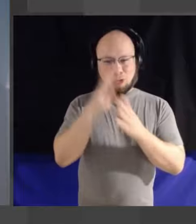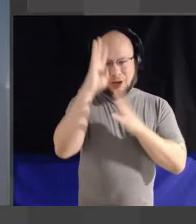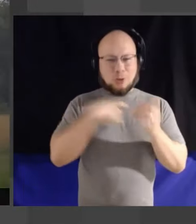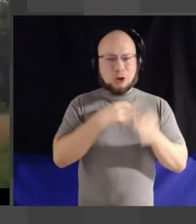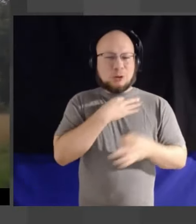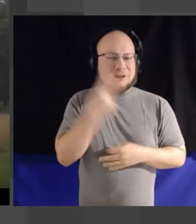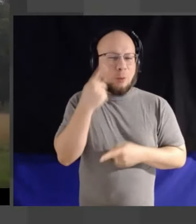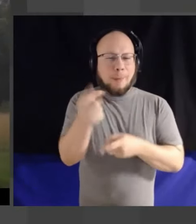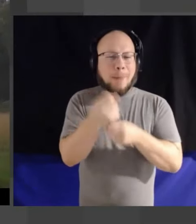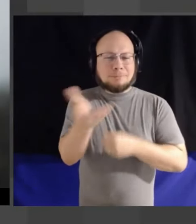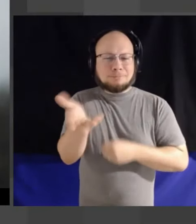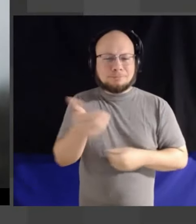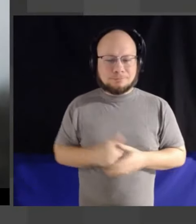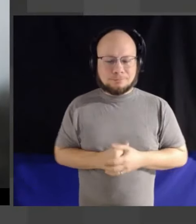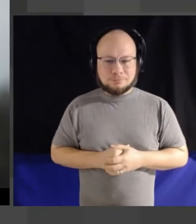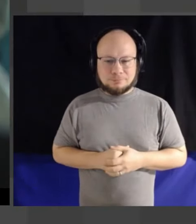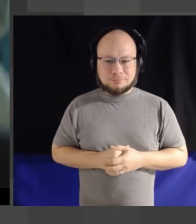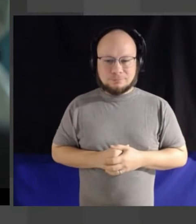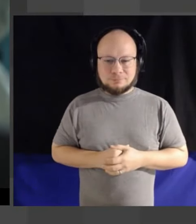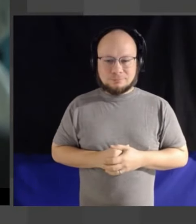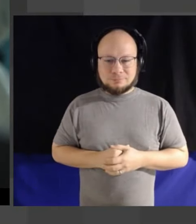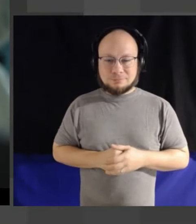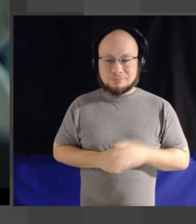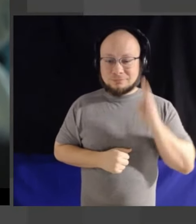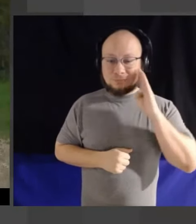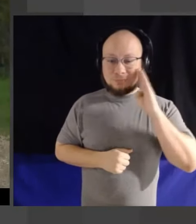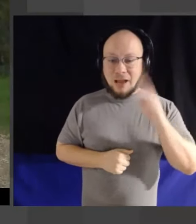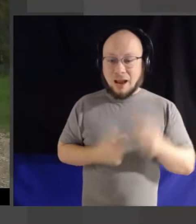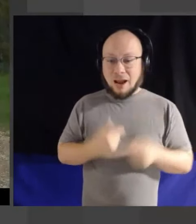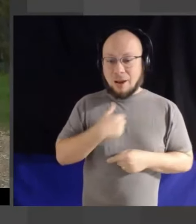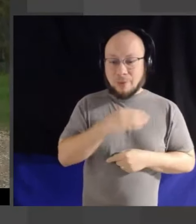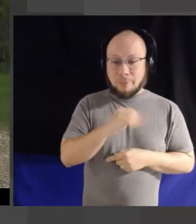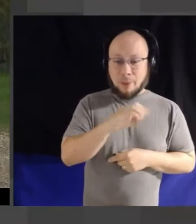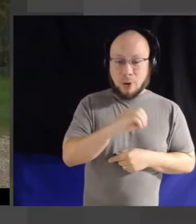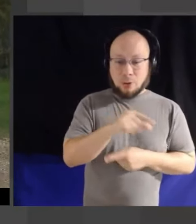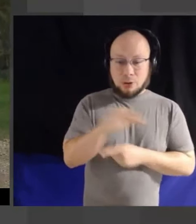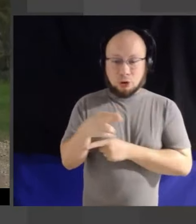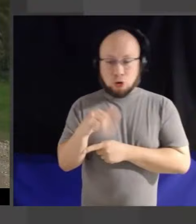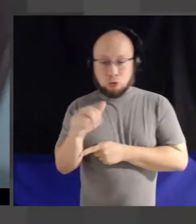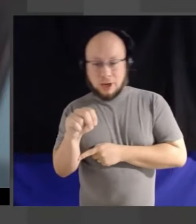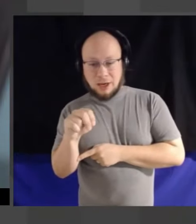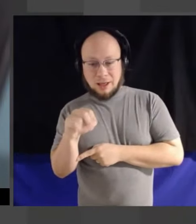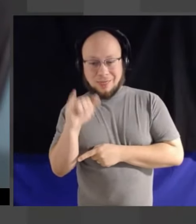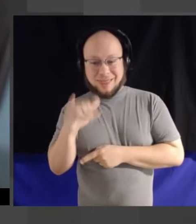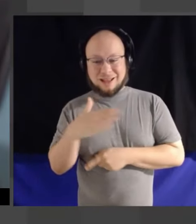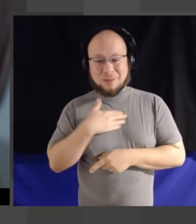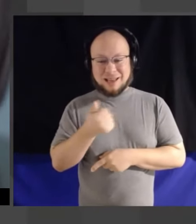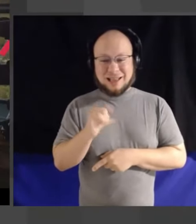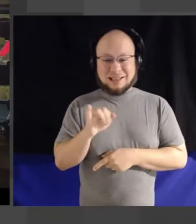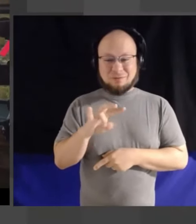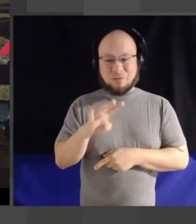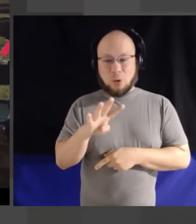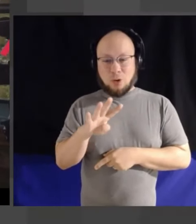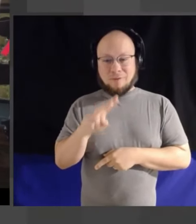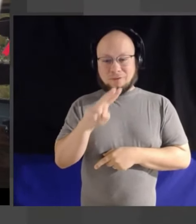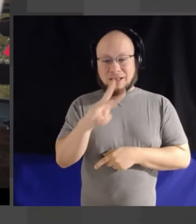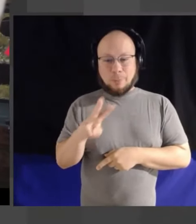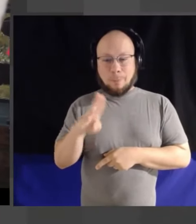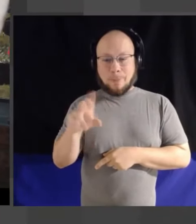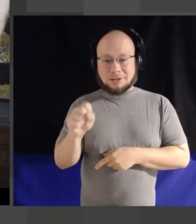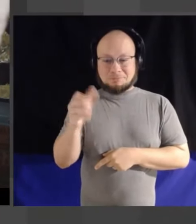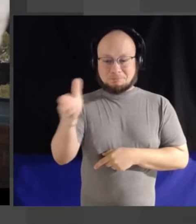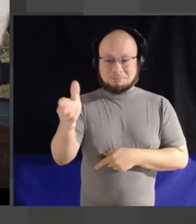LET'S GET A SNEAK PEEK AT WHAT